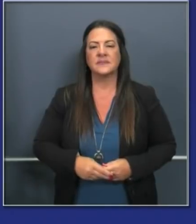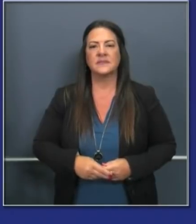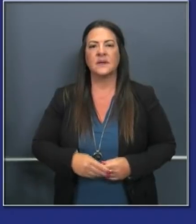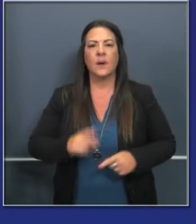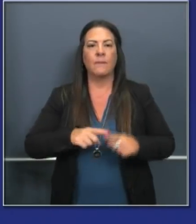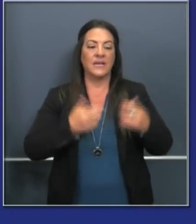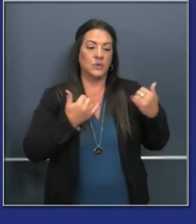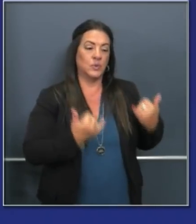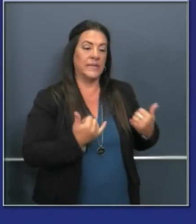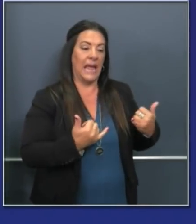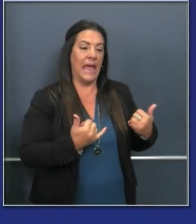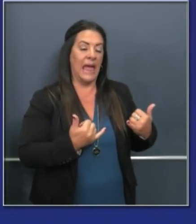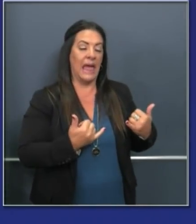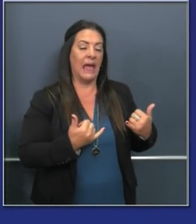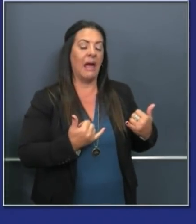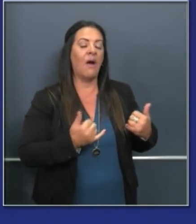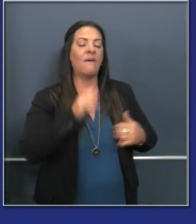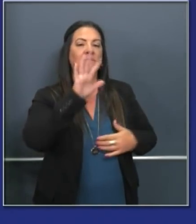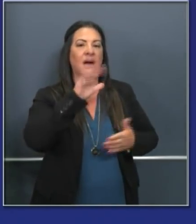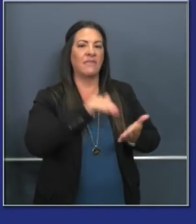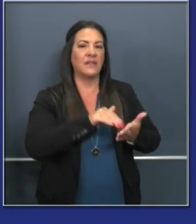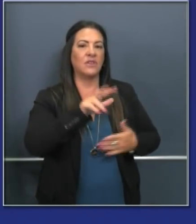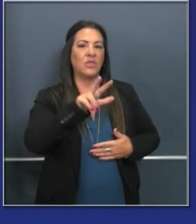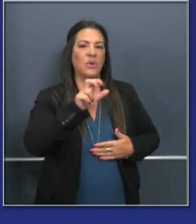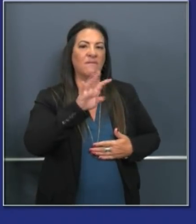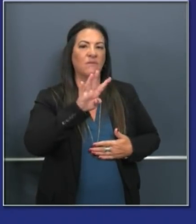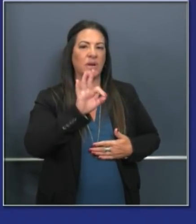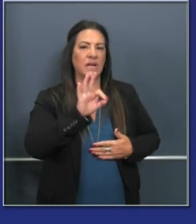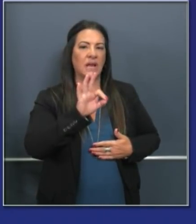7,000. 149 PEOPLE THAT TESTED POSITIVE FOR COVID-19 WE'LL